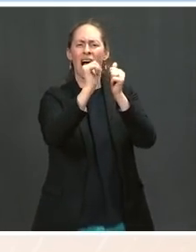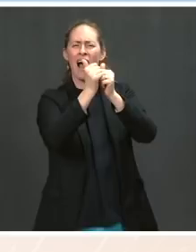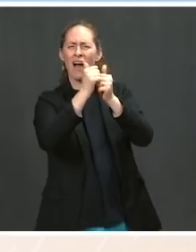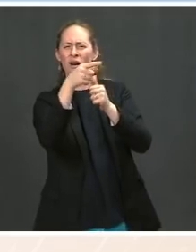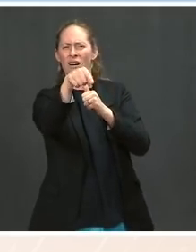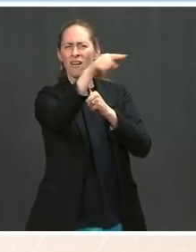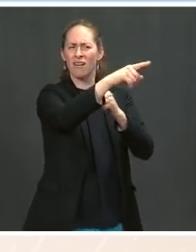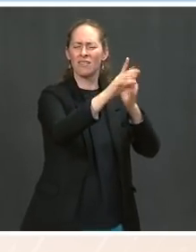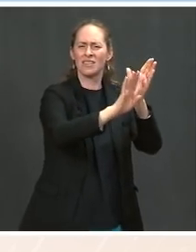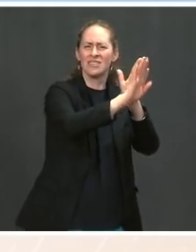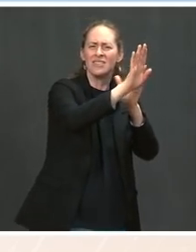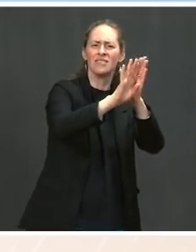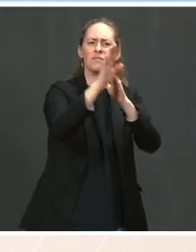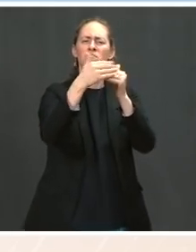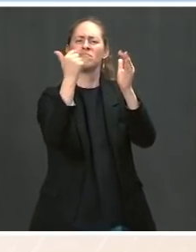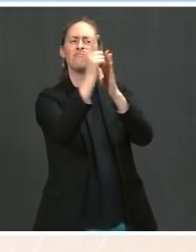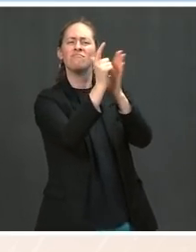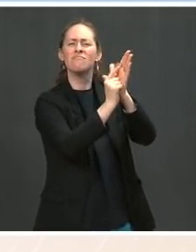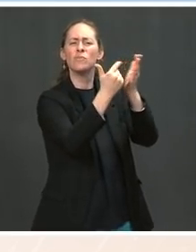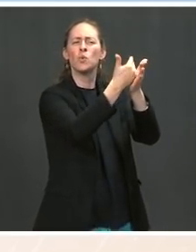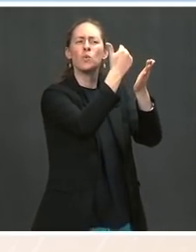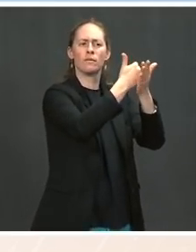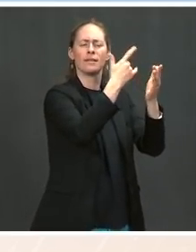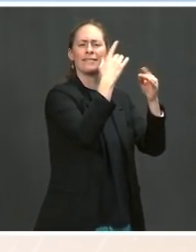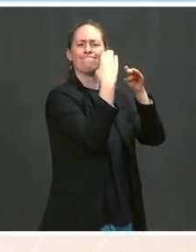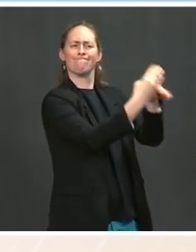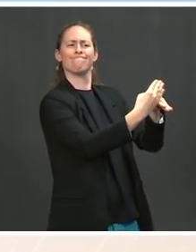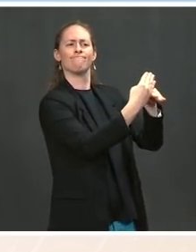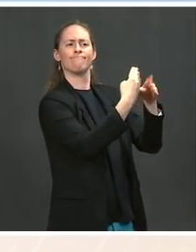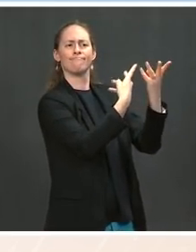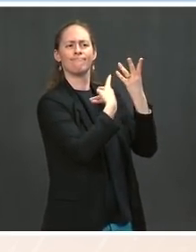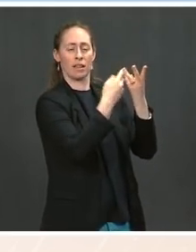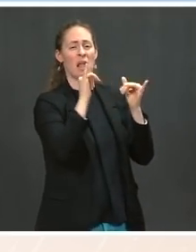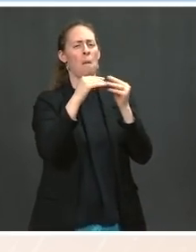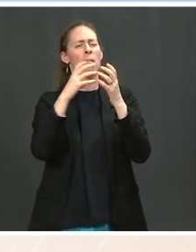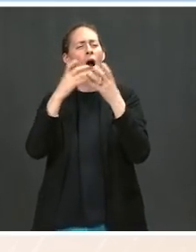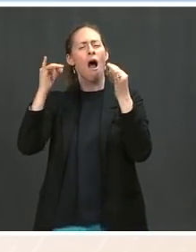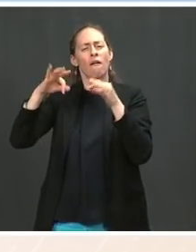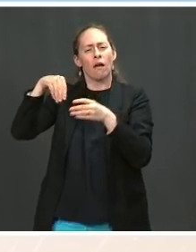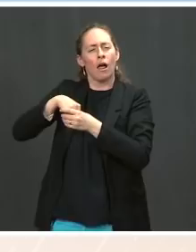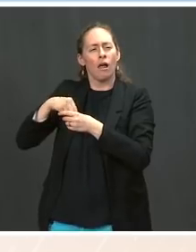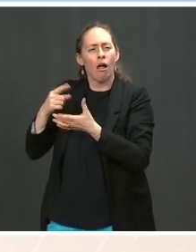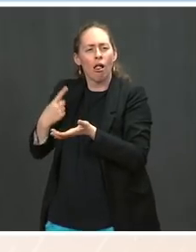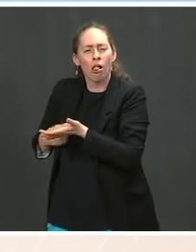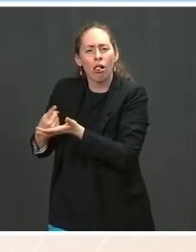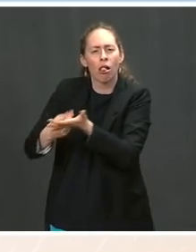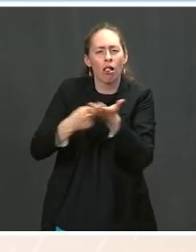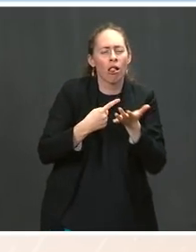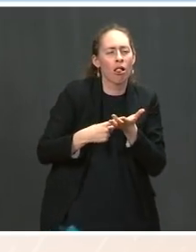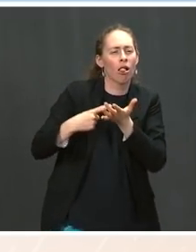But it will be discussions internally, policy decisions -- that's typically how it works -- calls with these leaders,